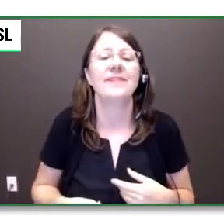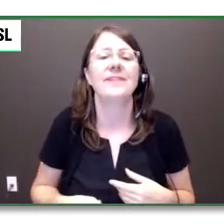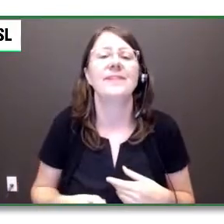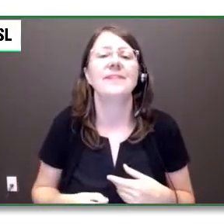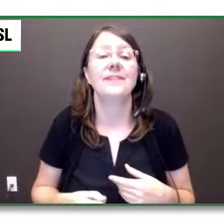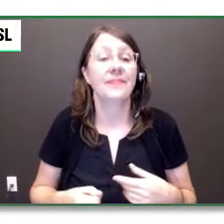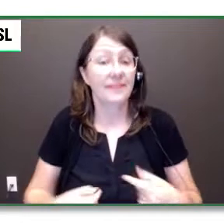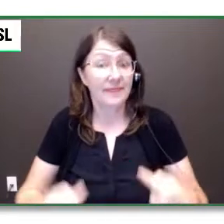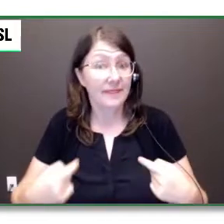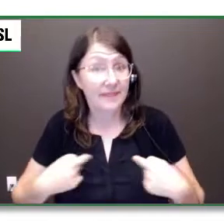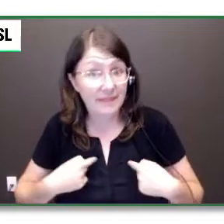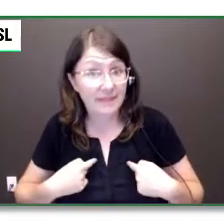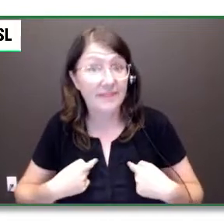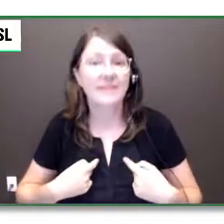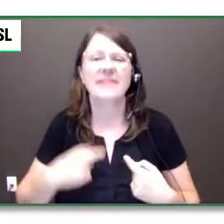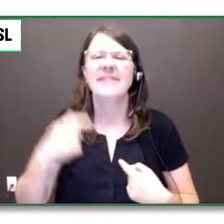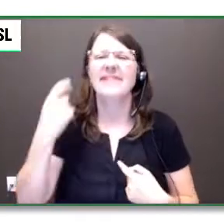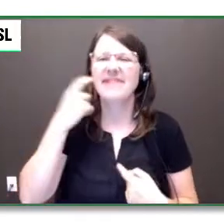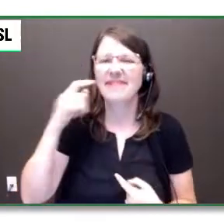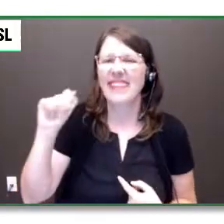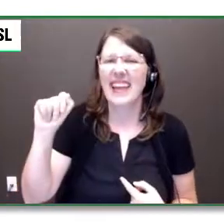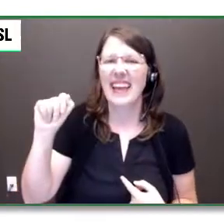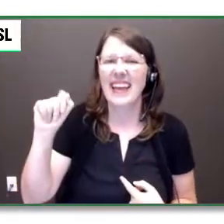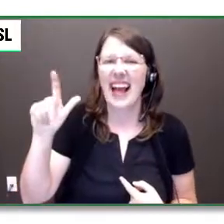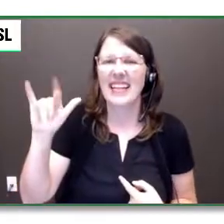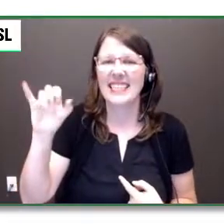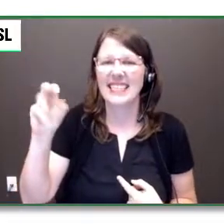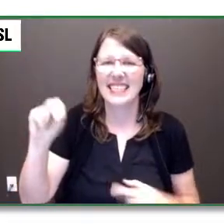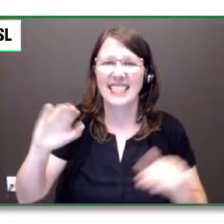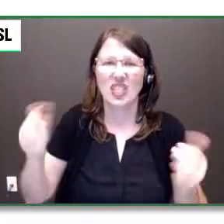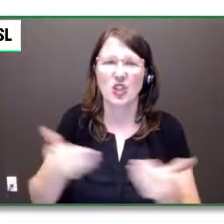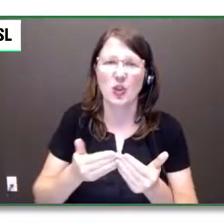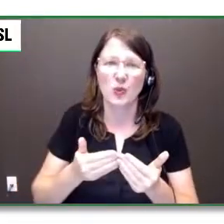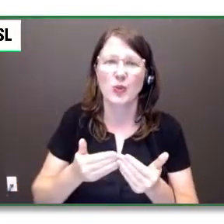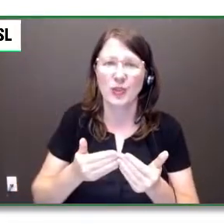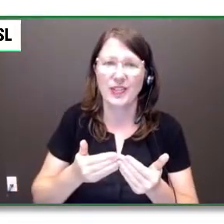Alison covered a lot of that. Um one of the things that I am just